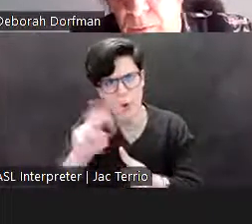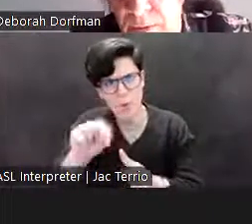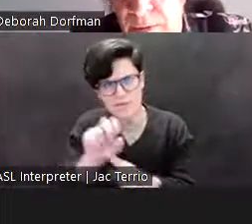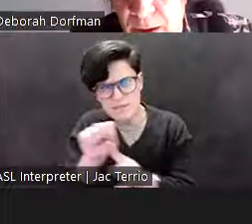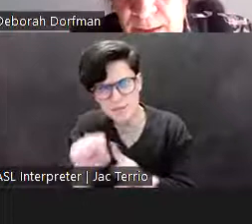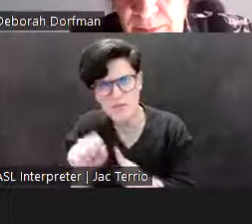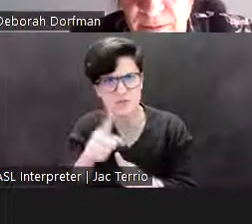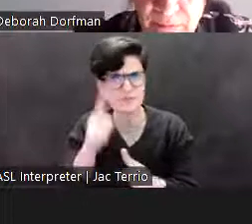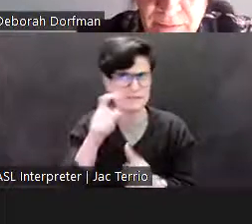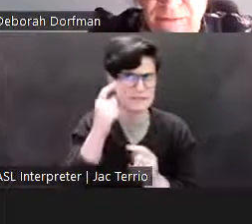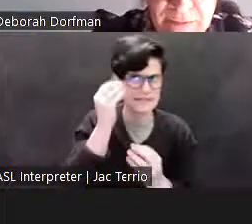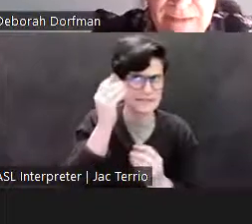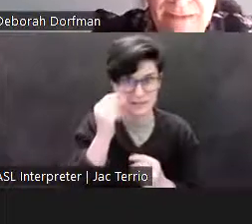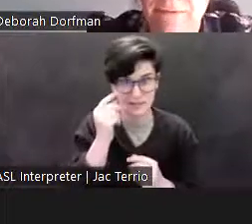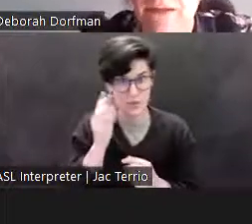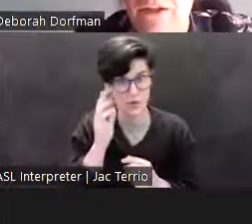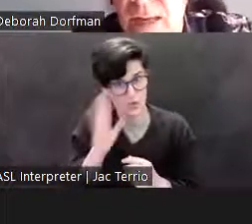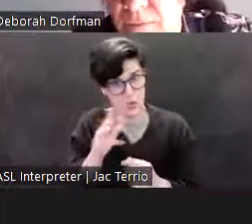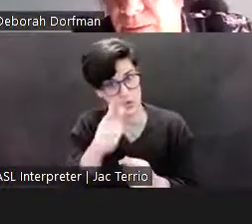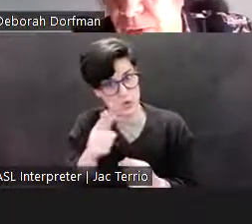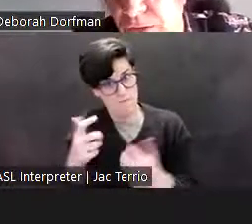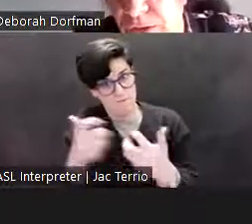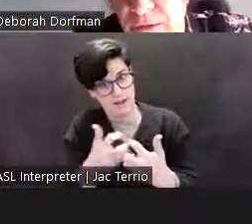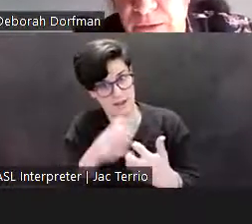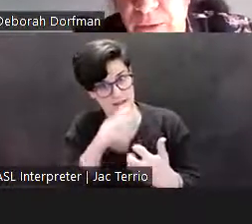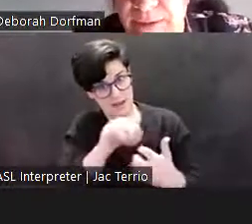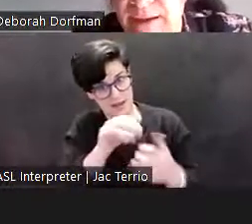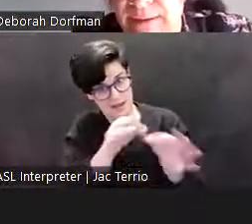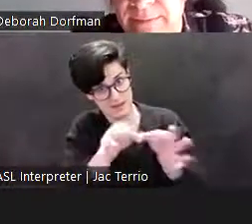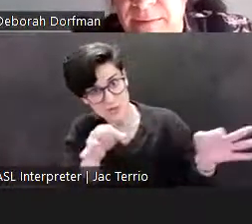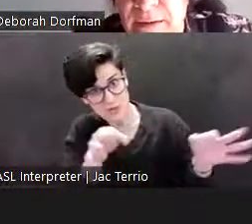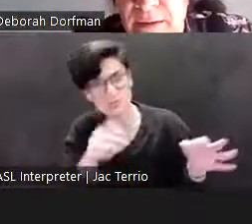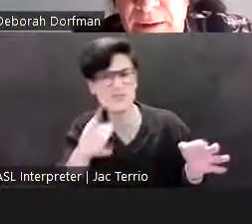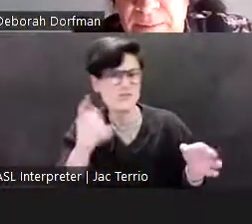whether or not you fit this definition, and if you have questions you can always ask contact.